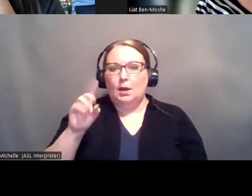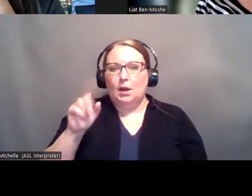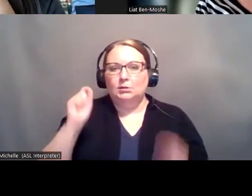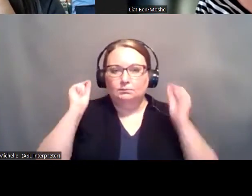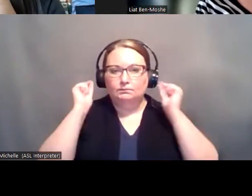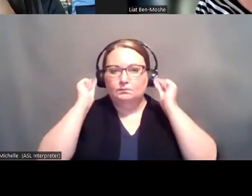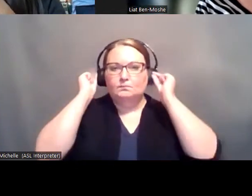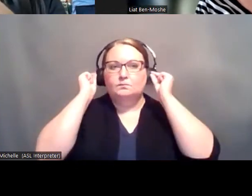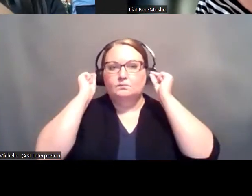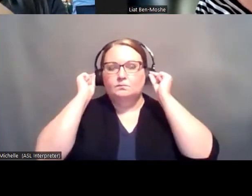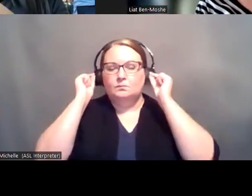Do you think...